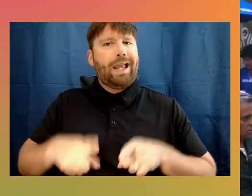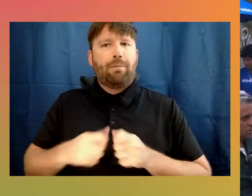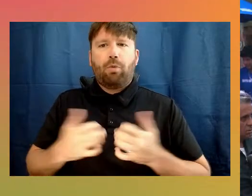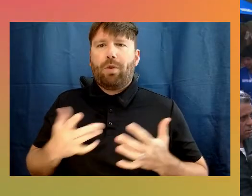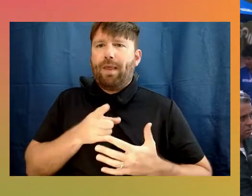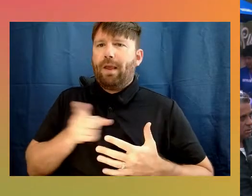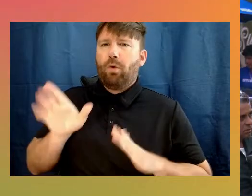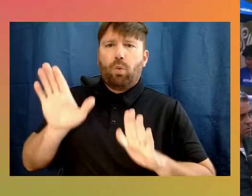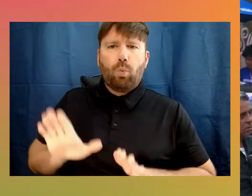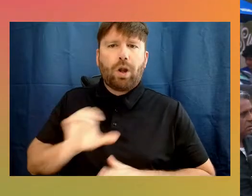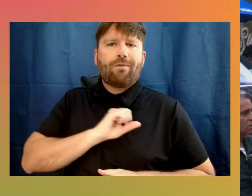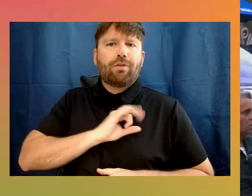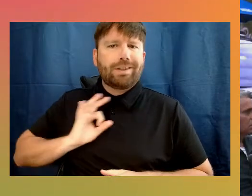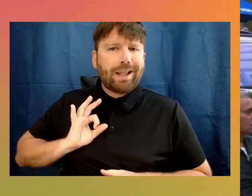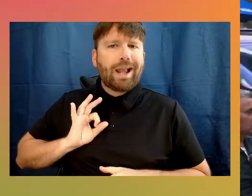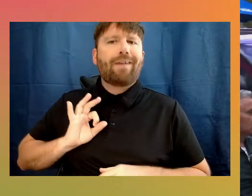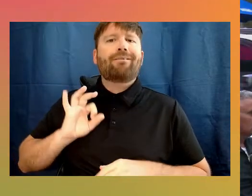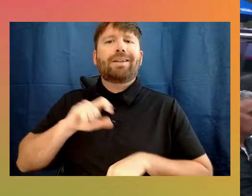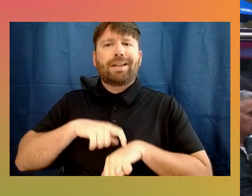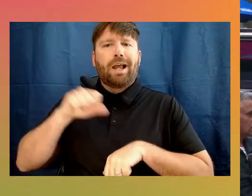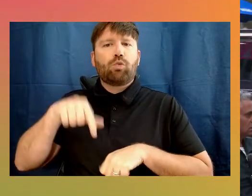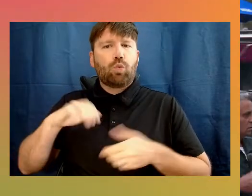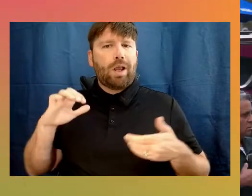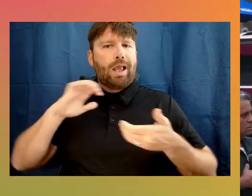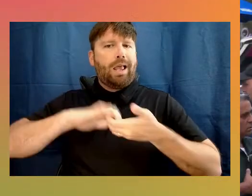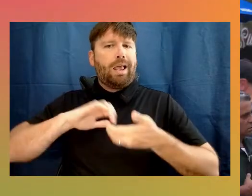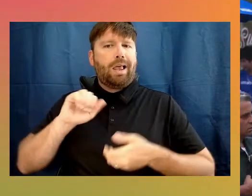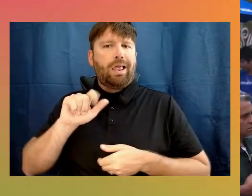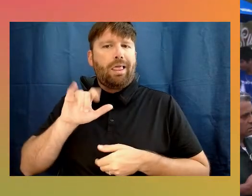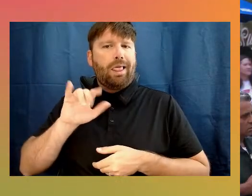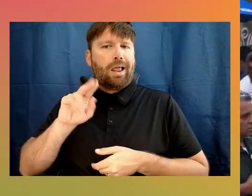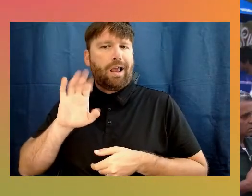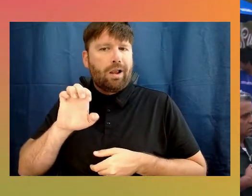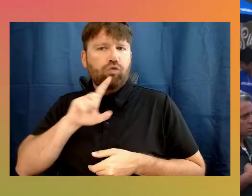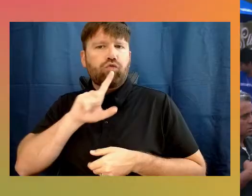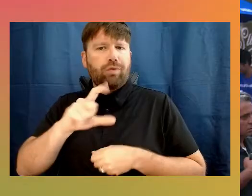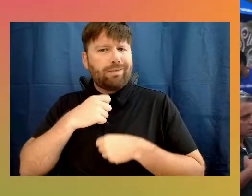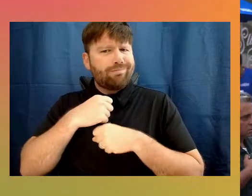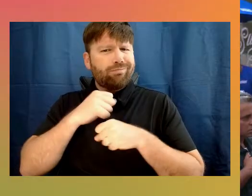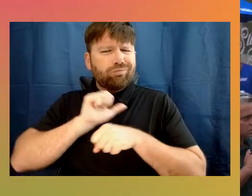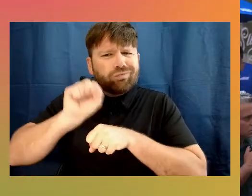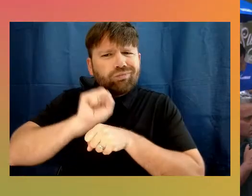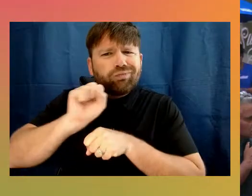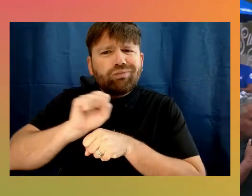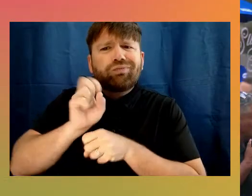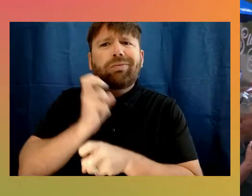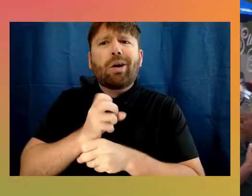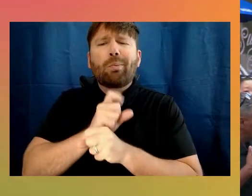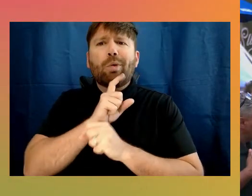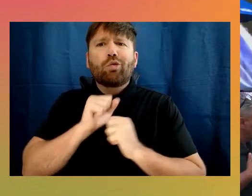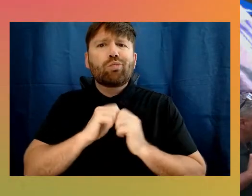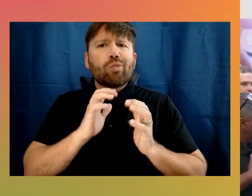PRACTICE WITH US TODAY.